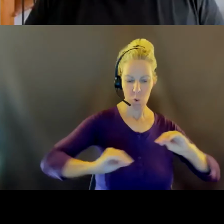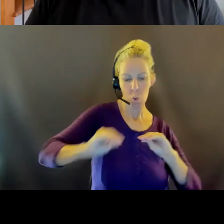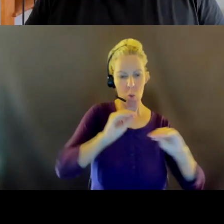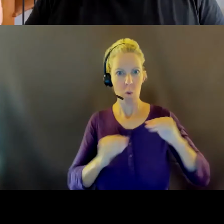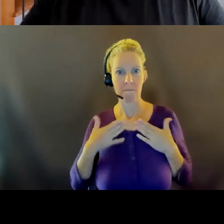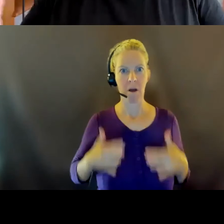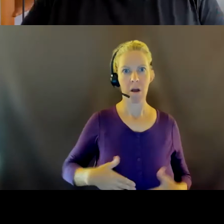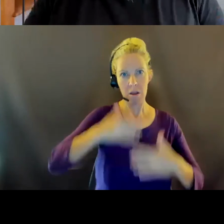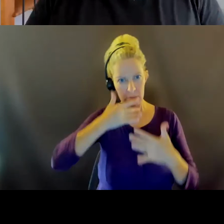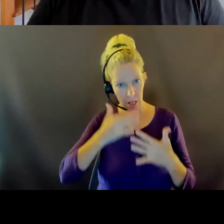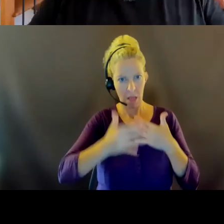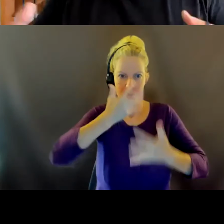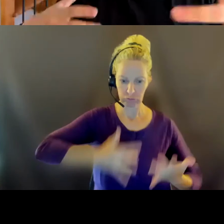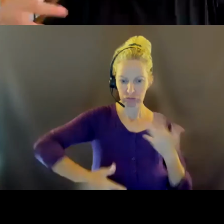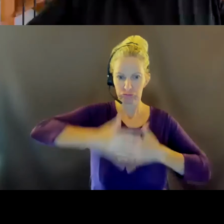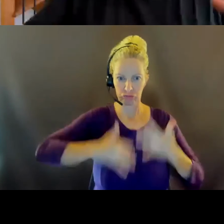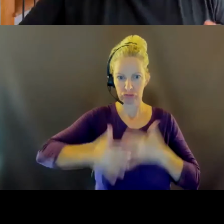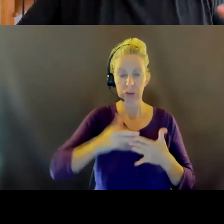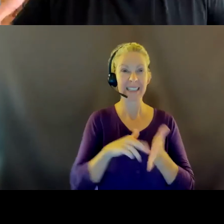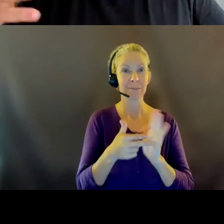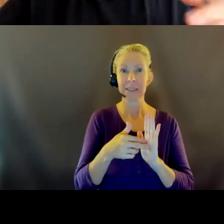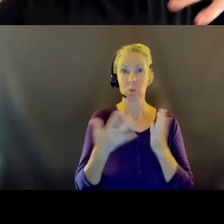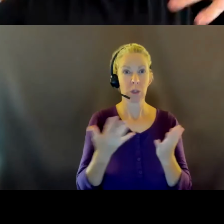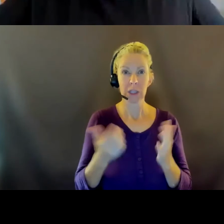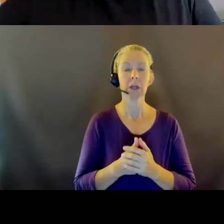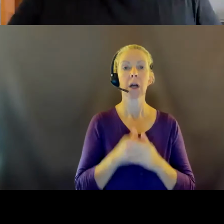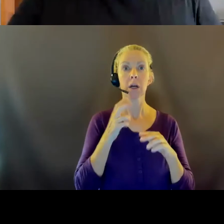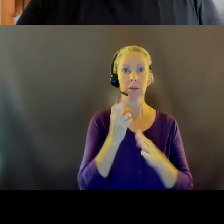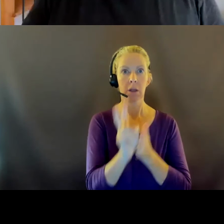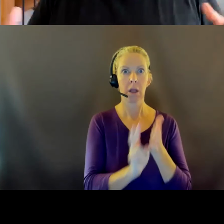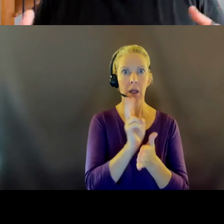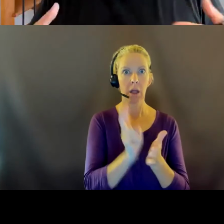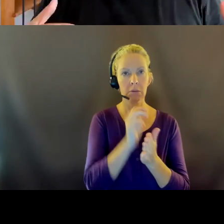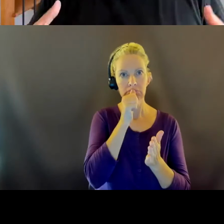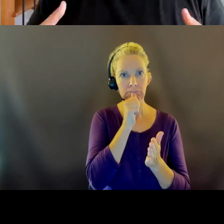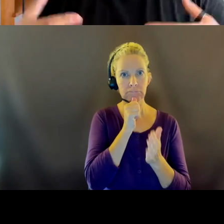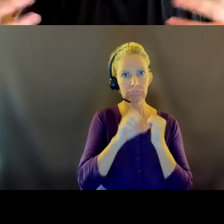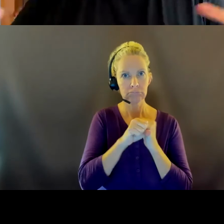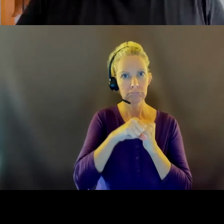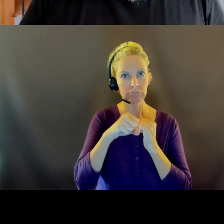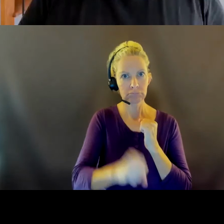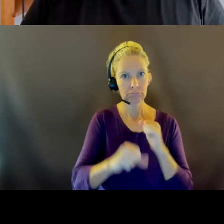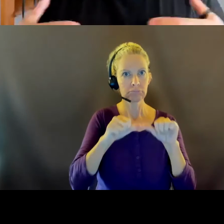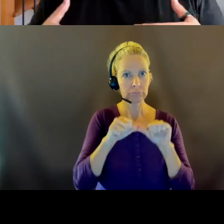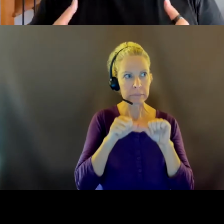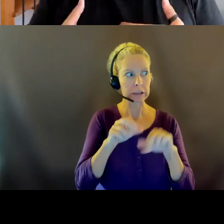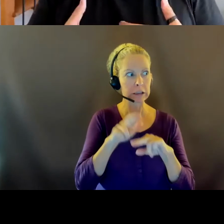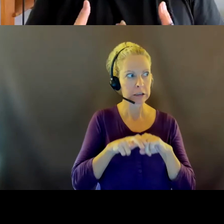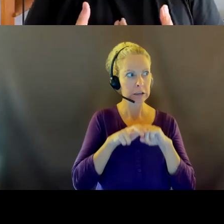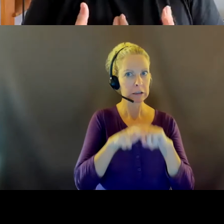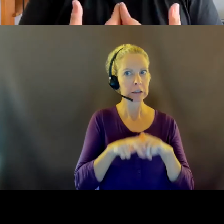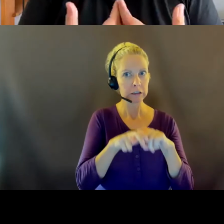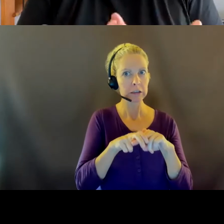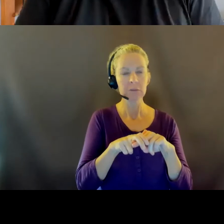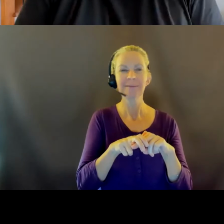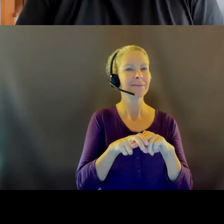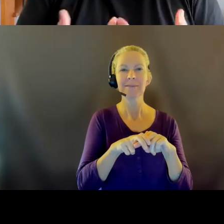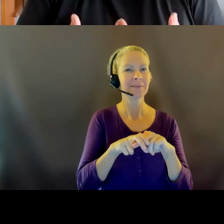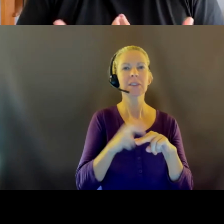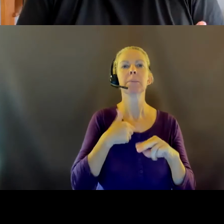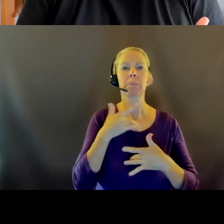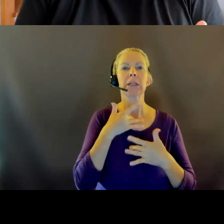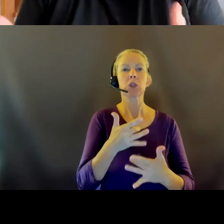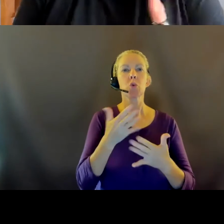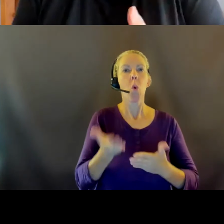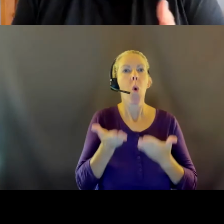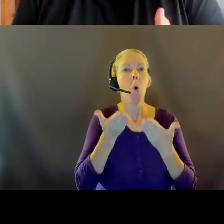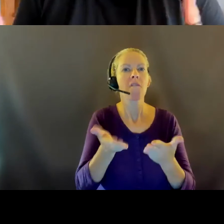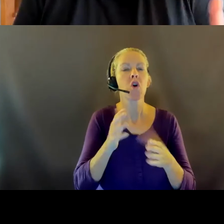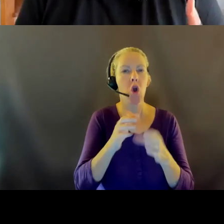you to be sitting for two hours, get up, you can opt out of moving around if that something